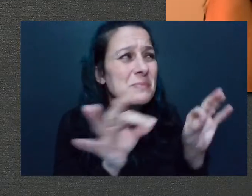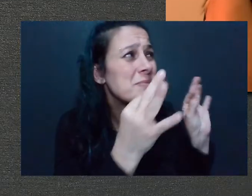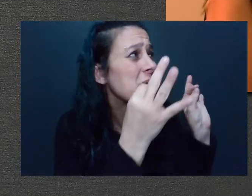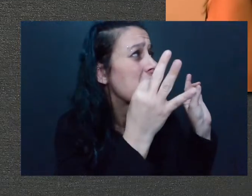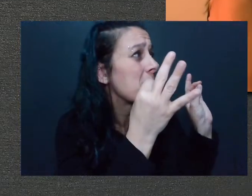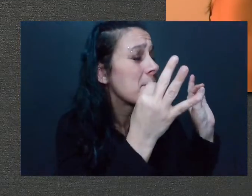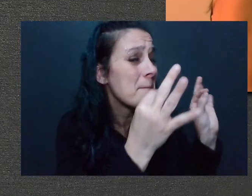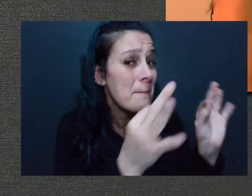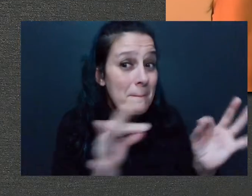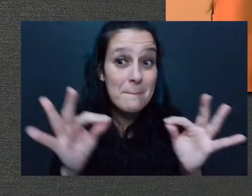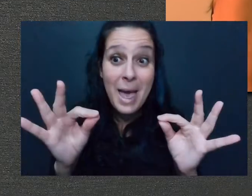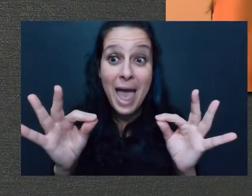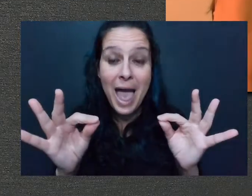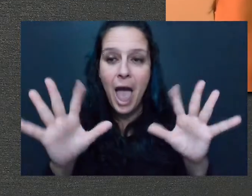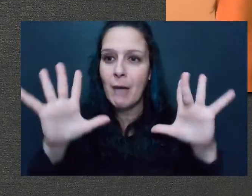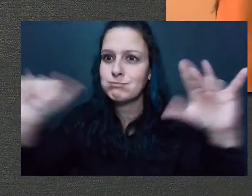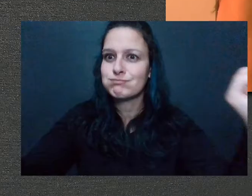and they were gone